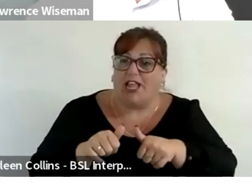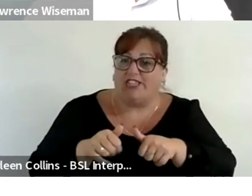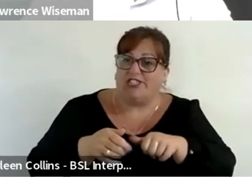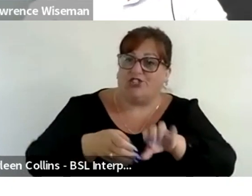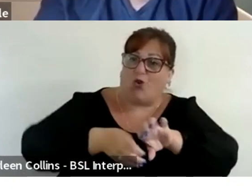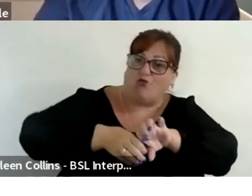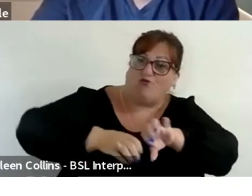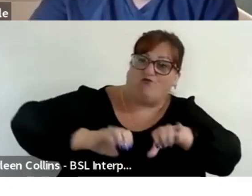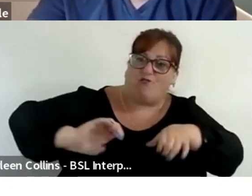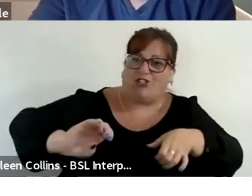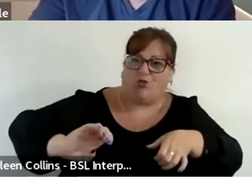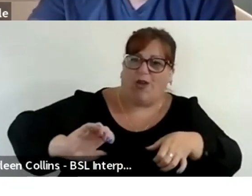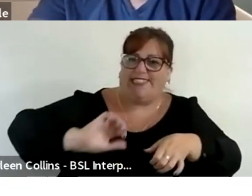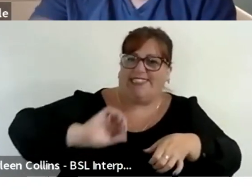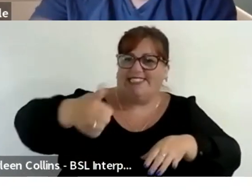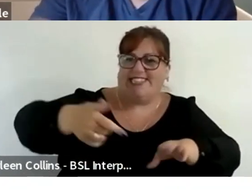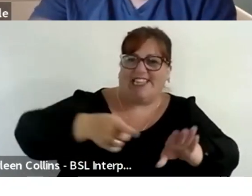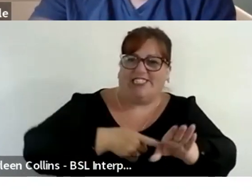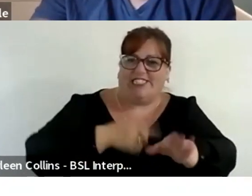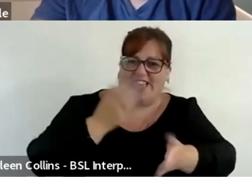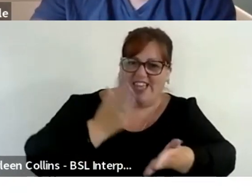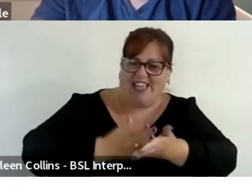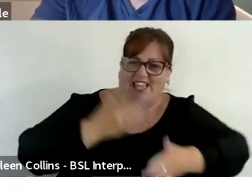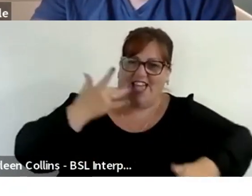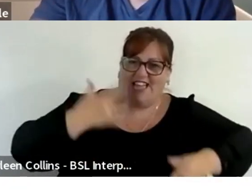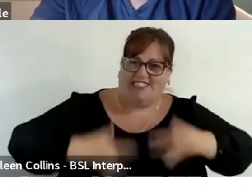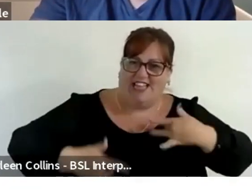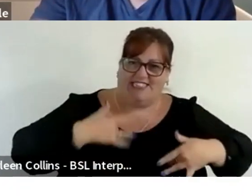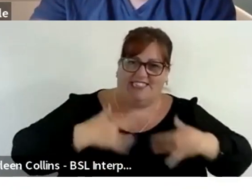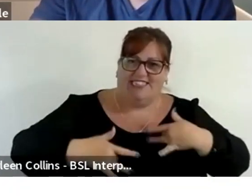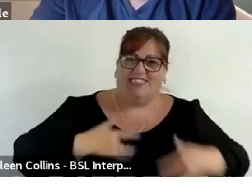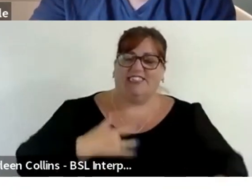Brilliant. Thank you for that, Lawrence.